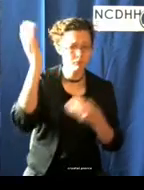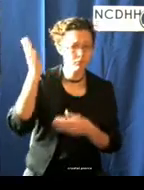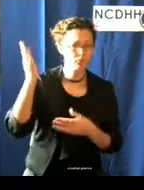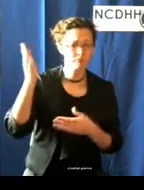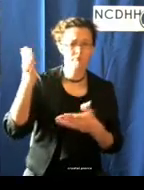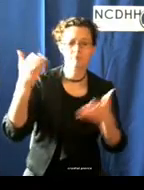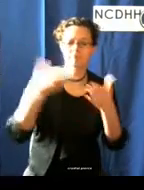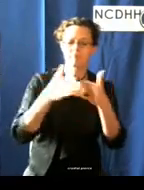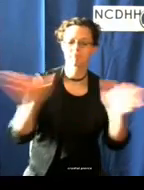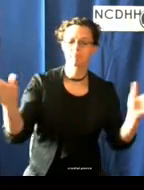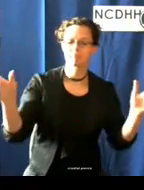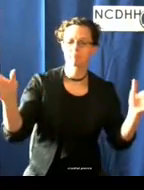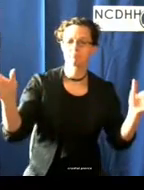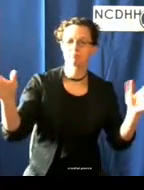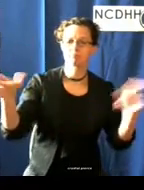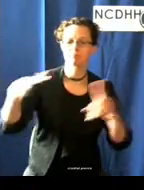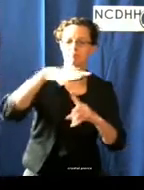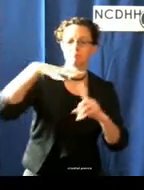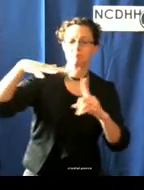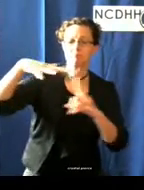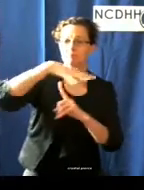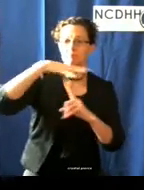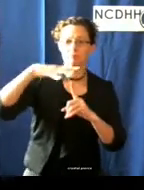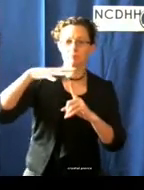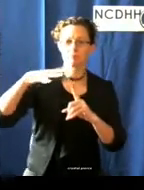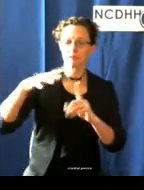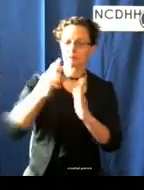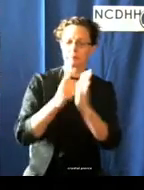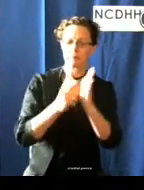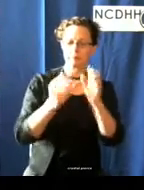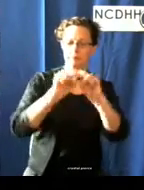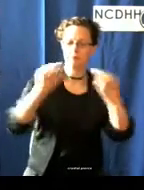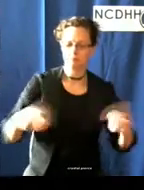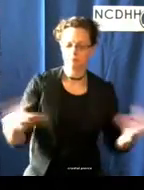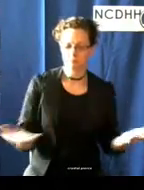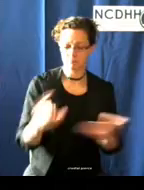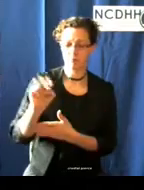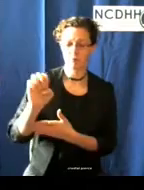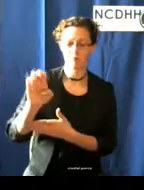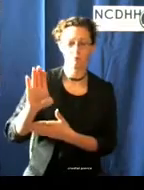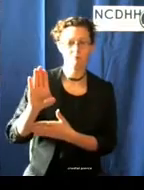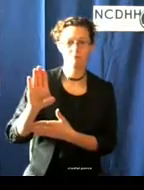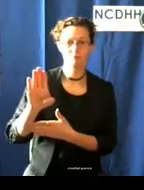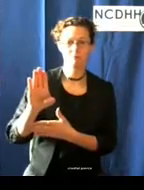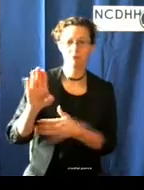HERE IN NEBRASKA AND SOME COMMON ISSUES THAT WE ADDRESS IN OUR STATE